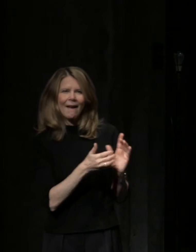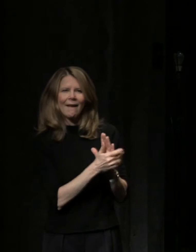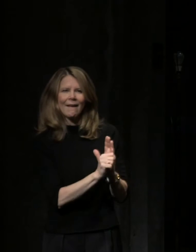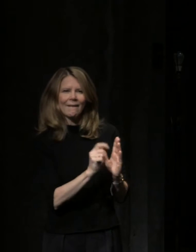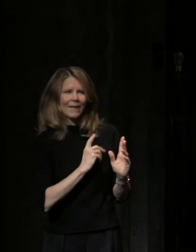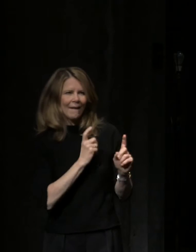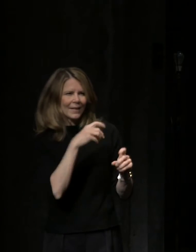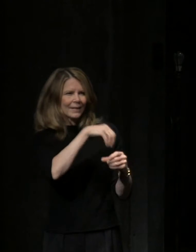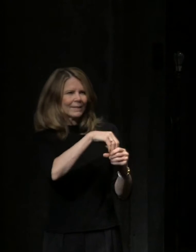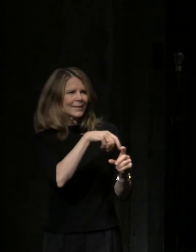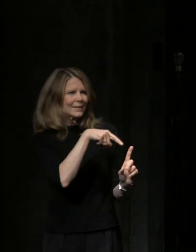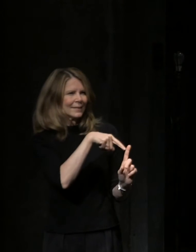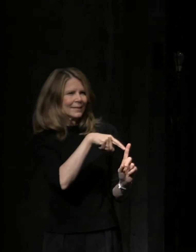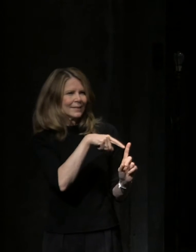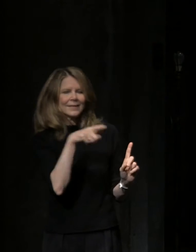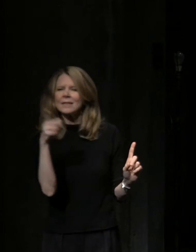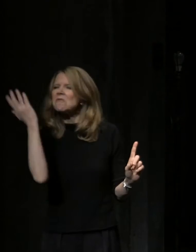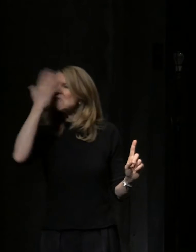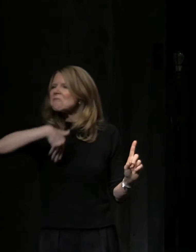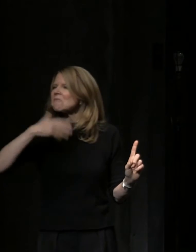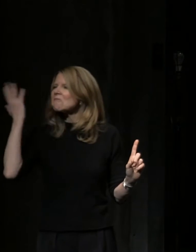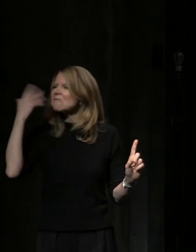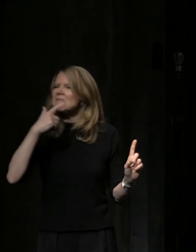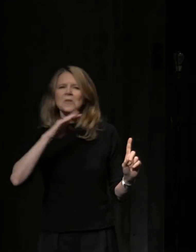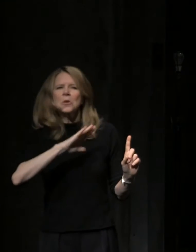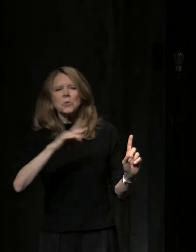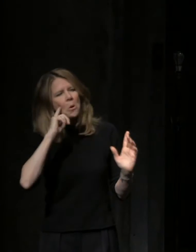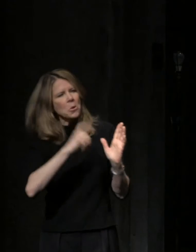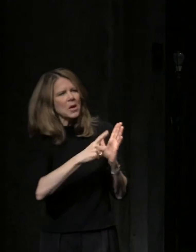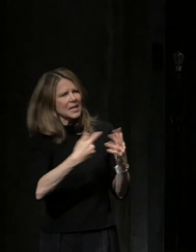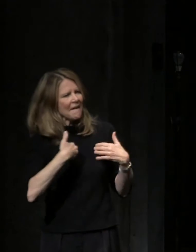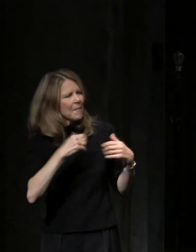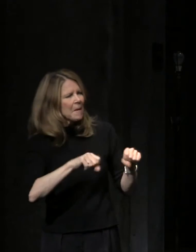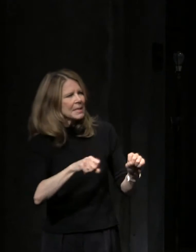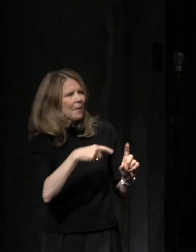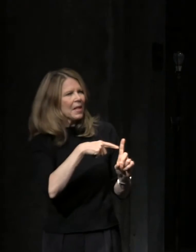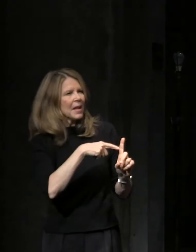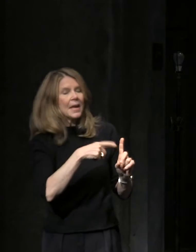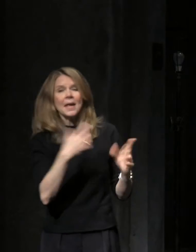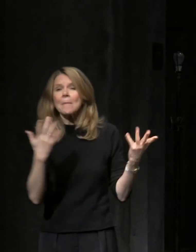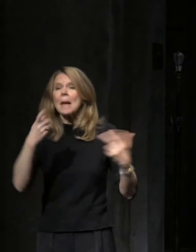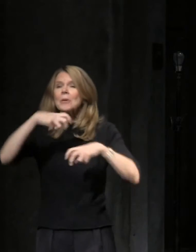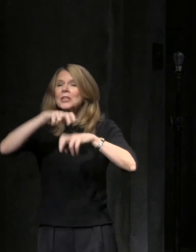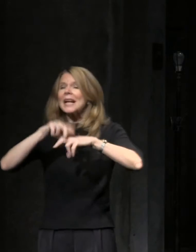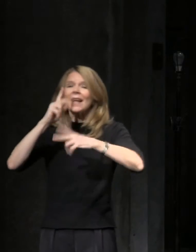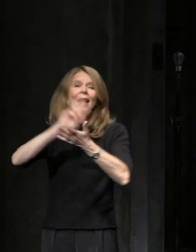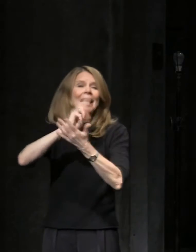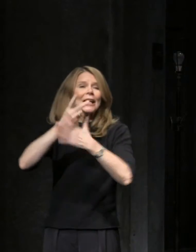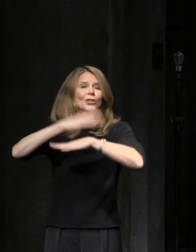Not see the possibility that that person sitting across the kitchen table from you has a heart